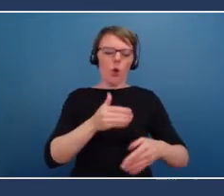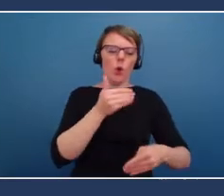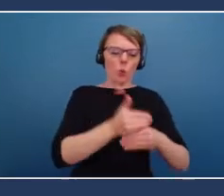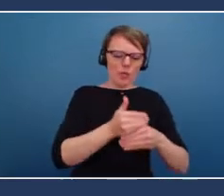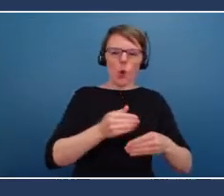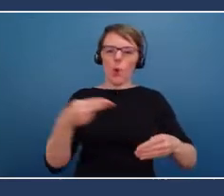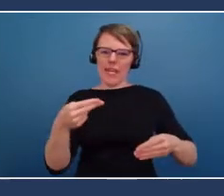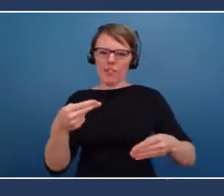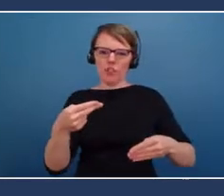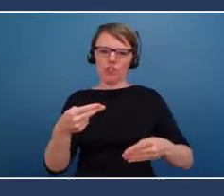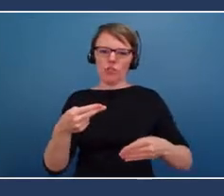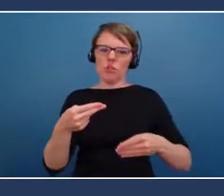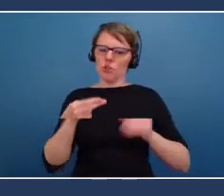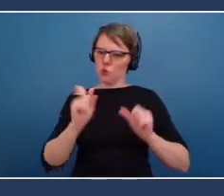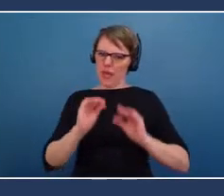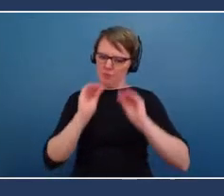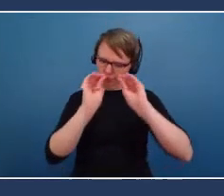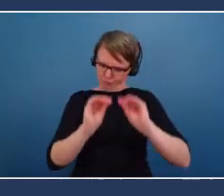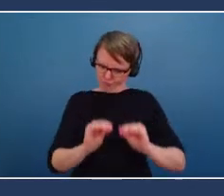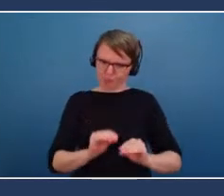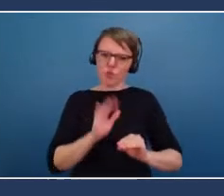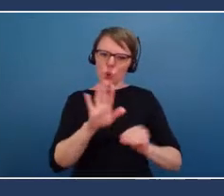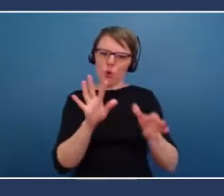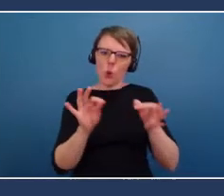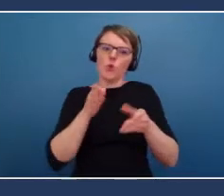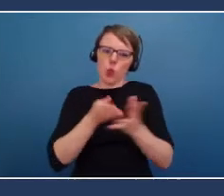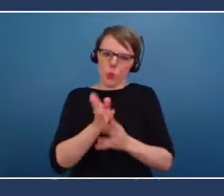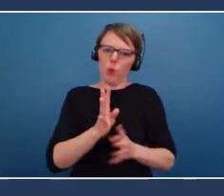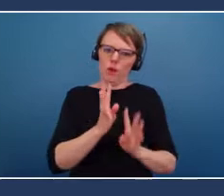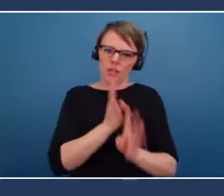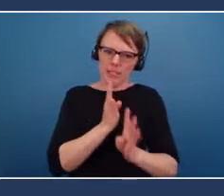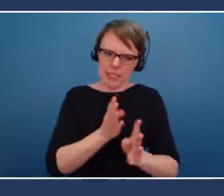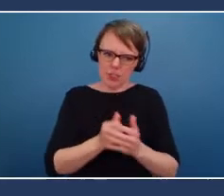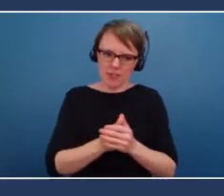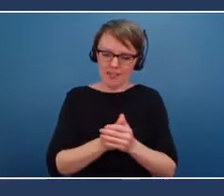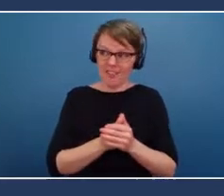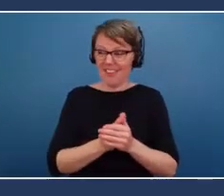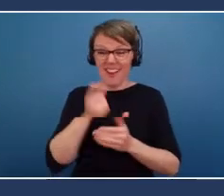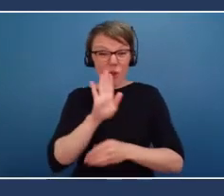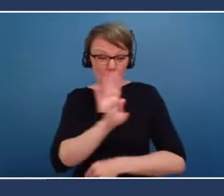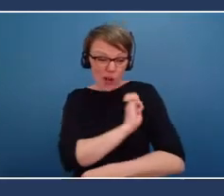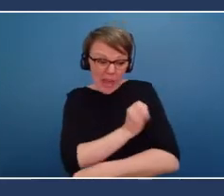We only have so much energy in the day and actually typing, reading, spending all that time